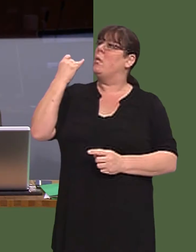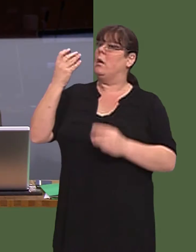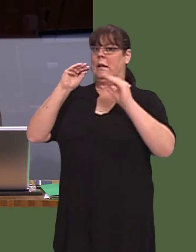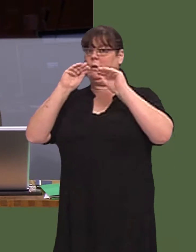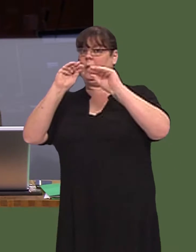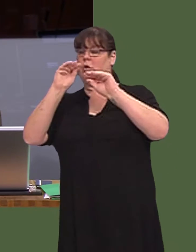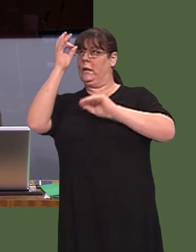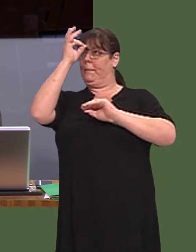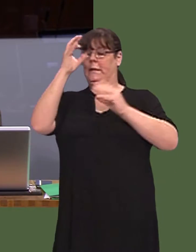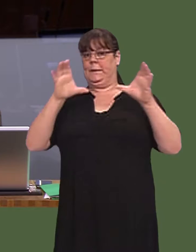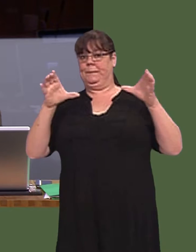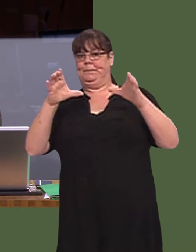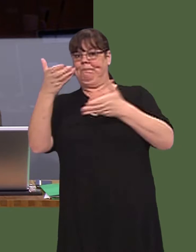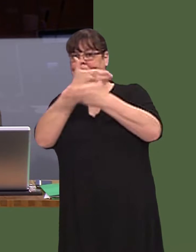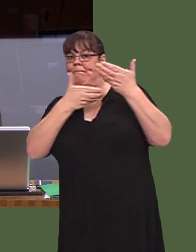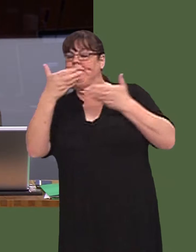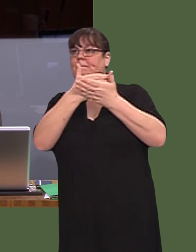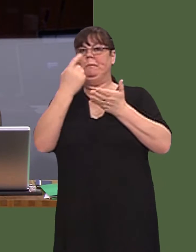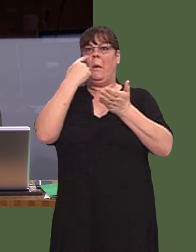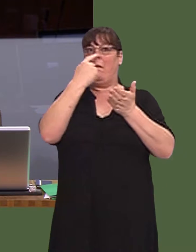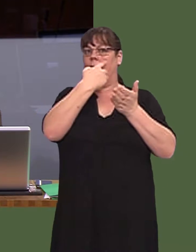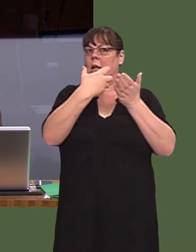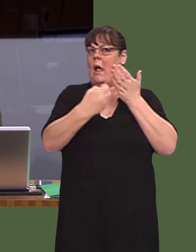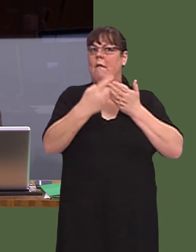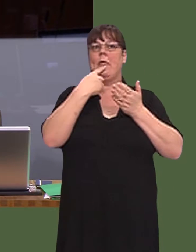Last week, in the education committee, evidence was given that showed that the number of teachers